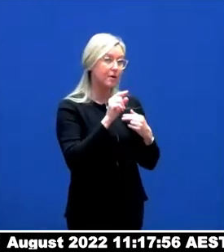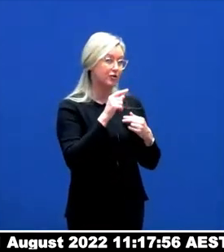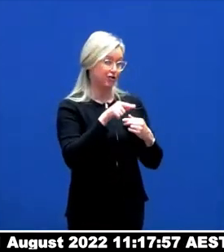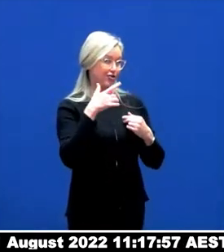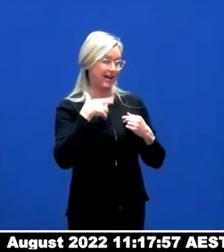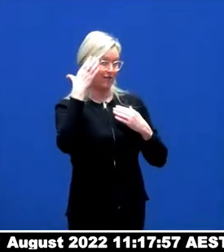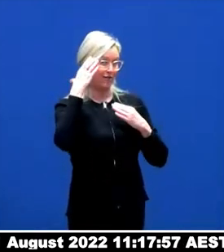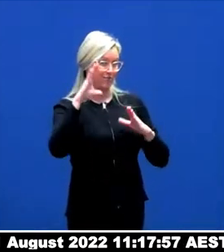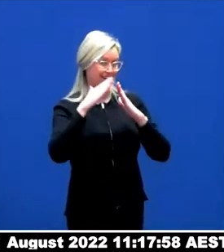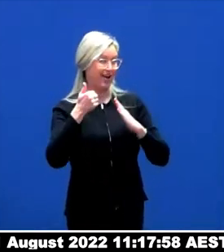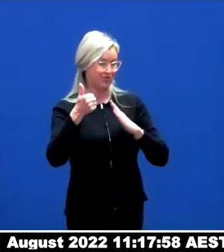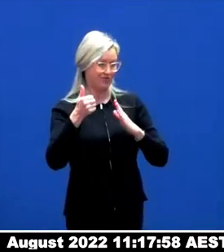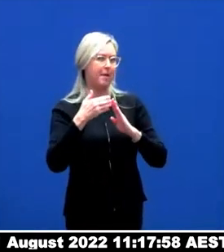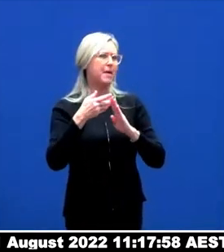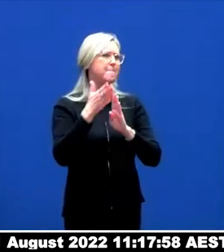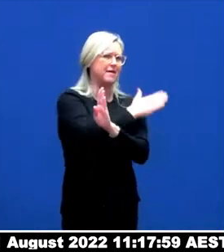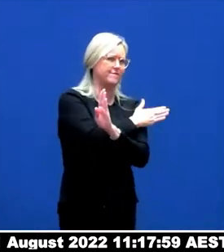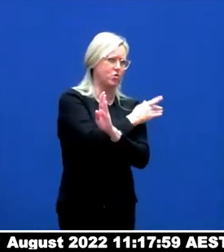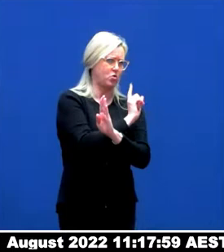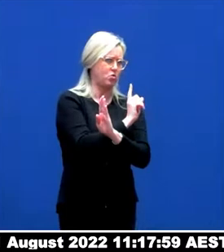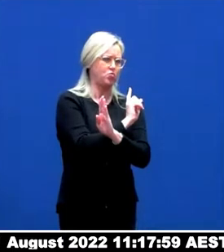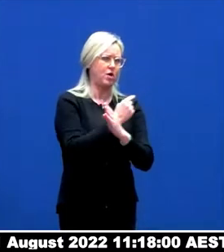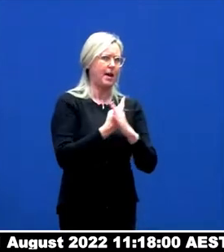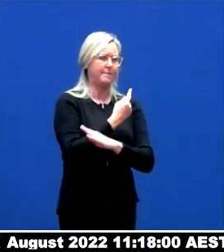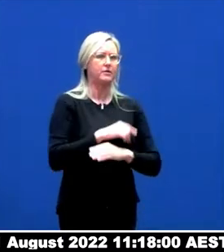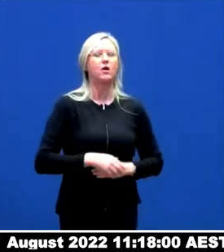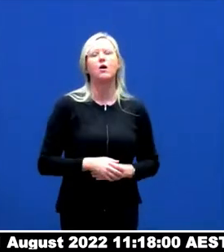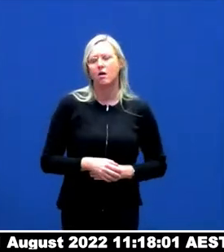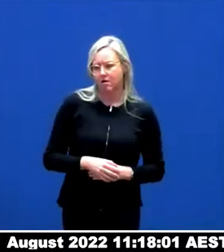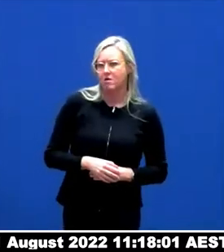In the circumstances before finding that boarding house, because it was a bit